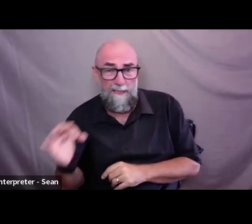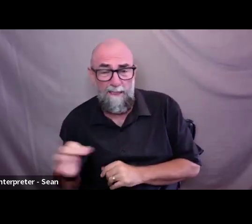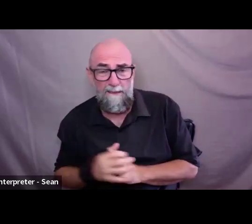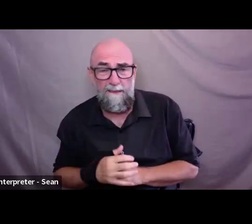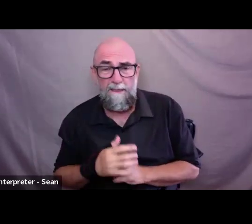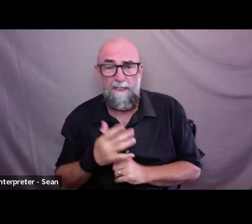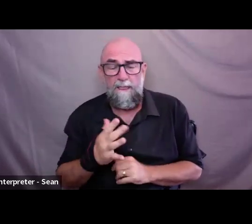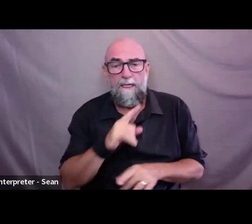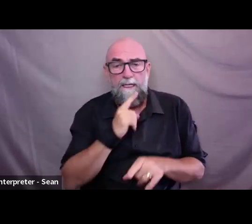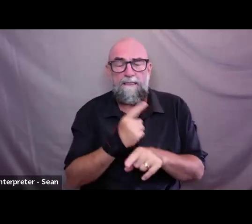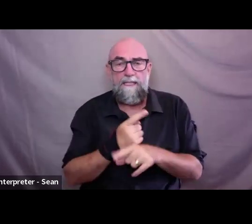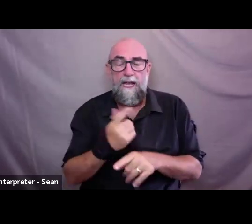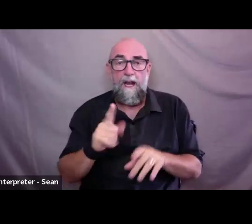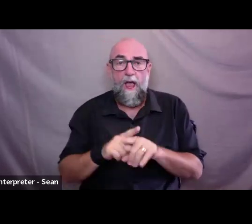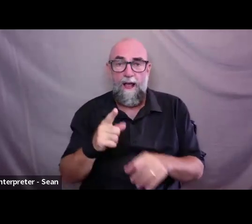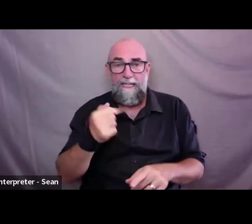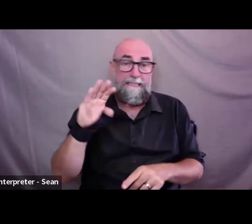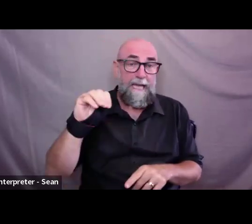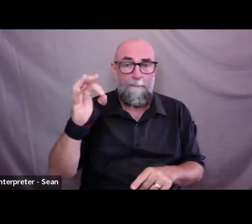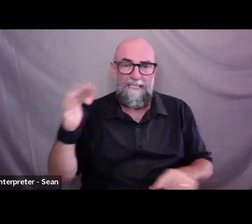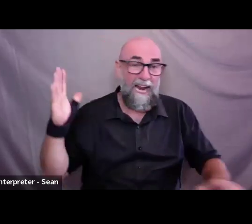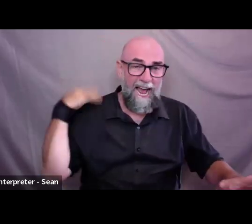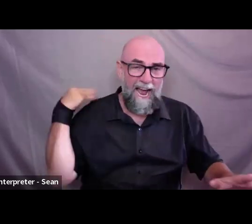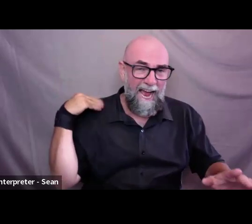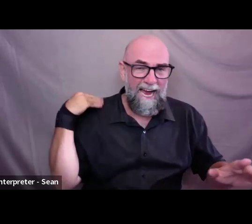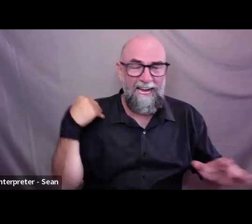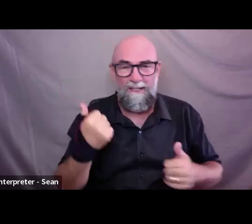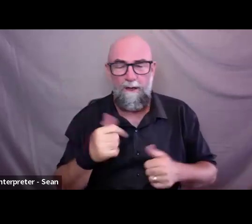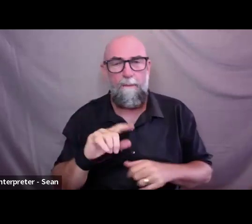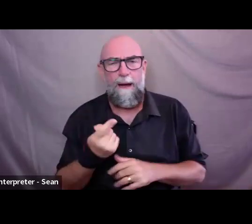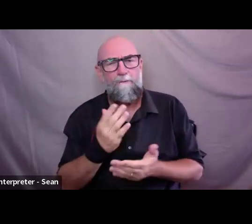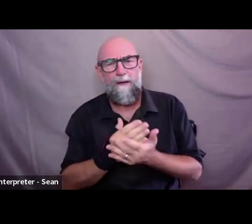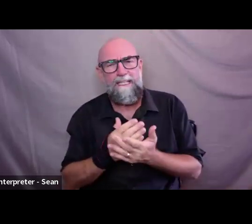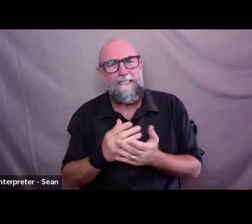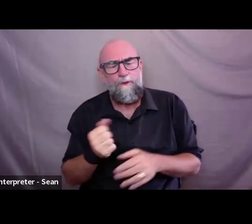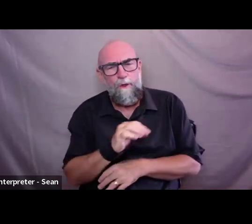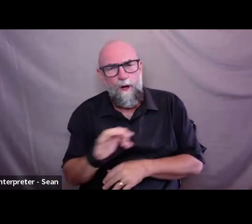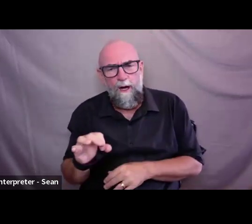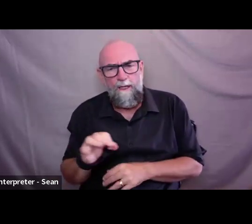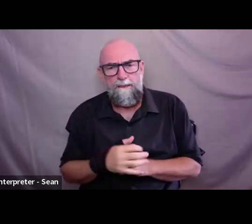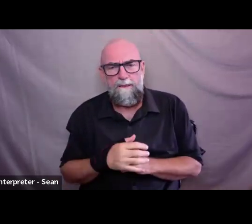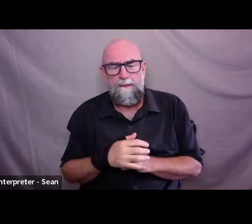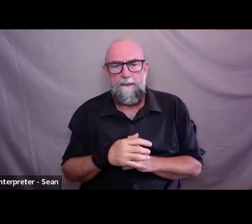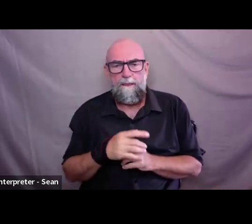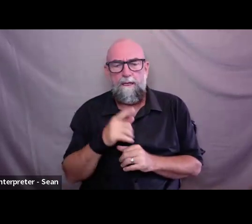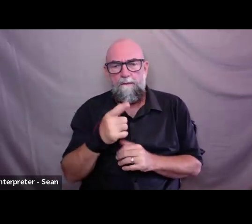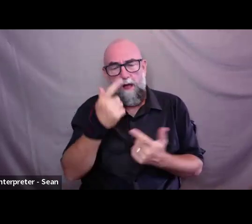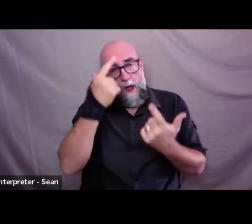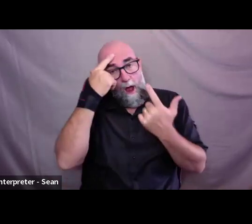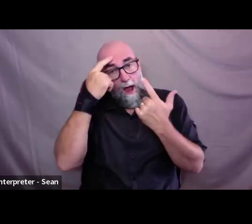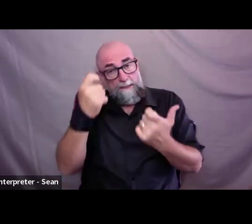good start. So pragmatic idealism is an interesting way to think about dealing with those stakeholders along the spectrum, some who